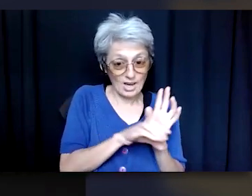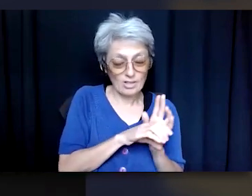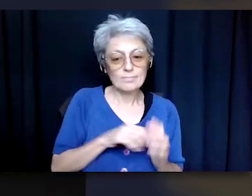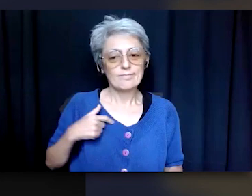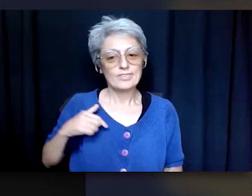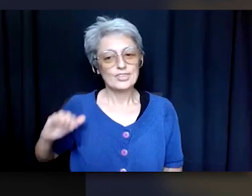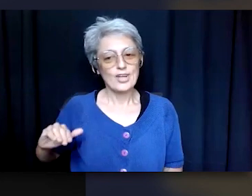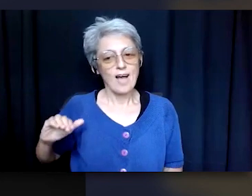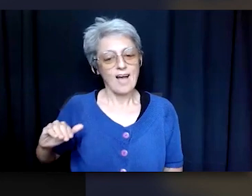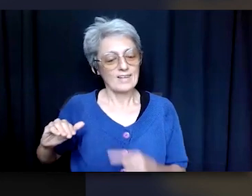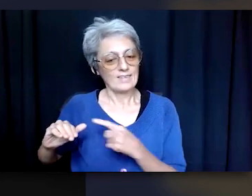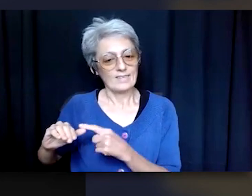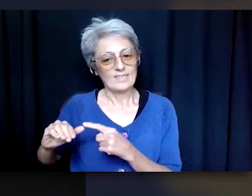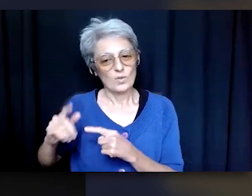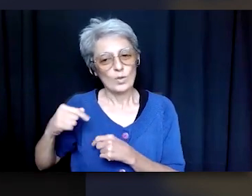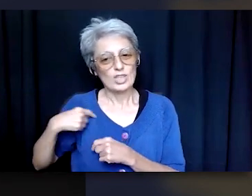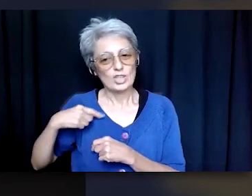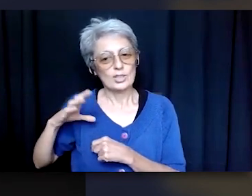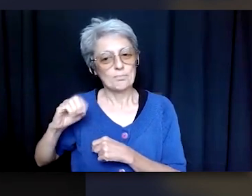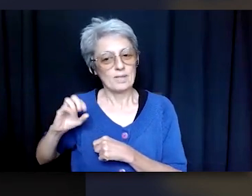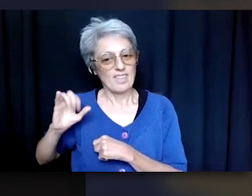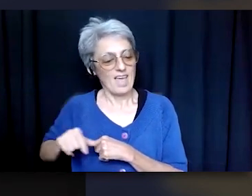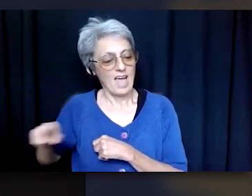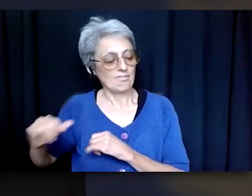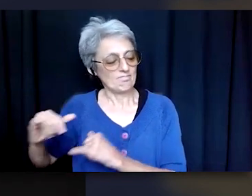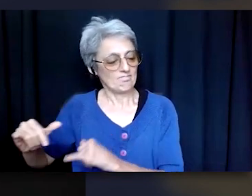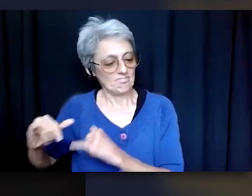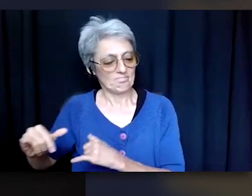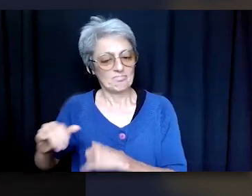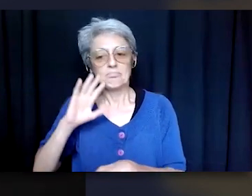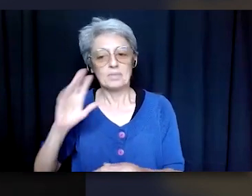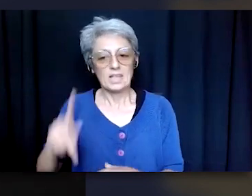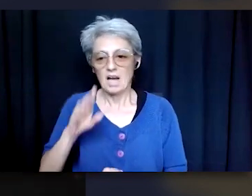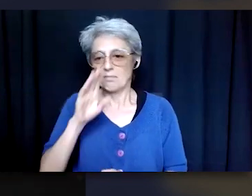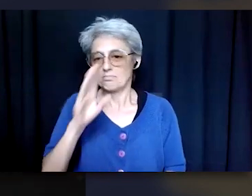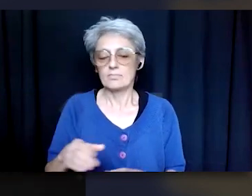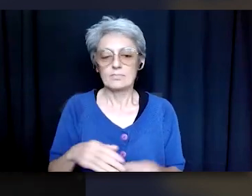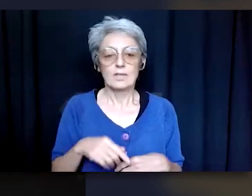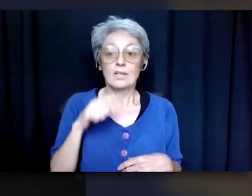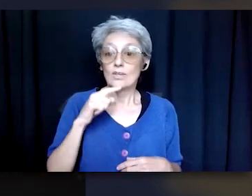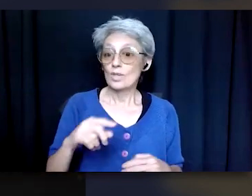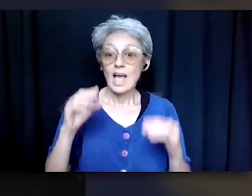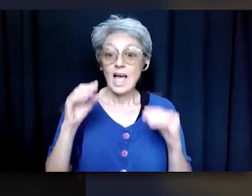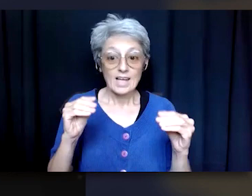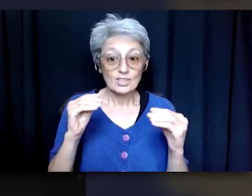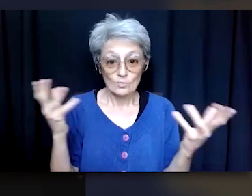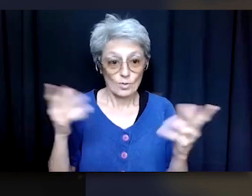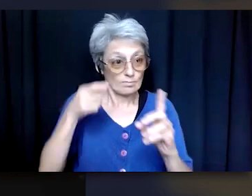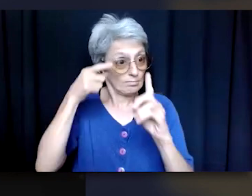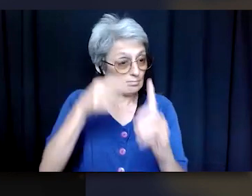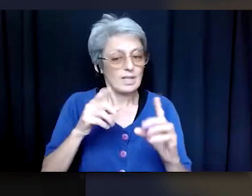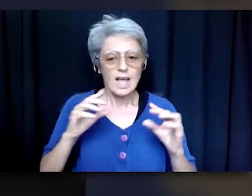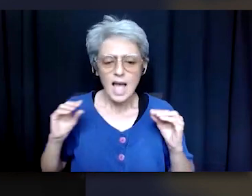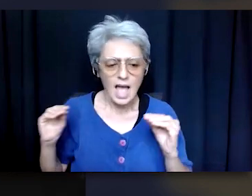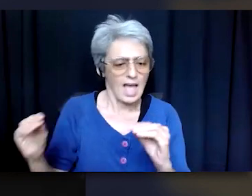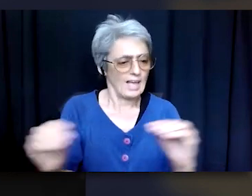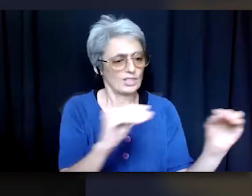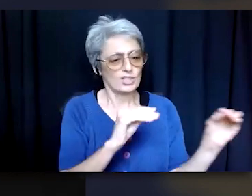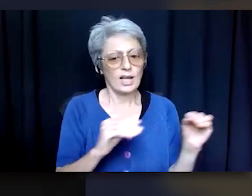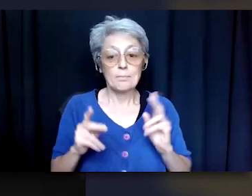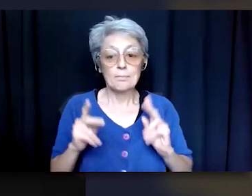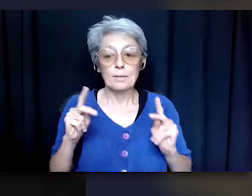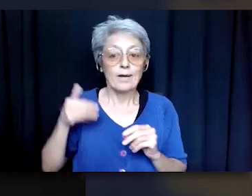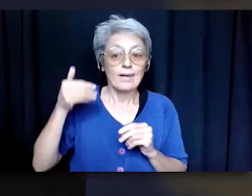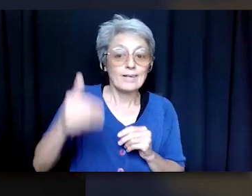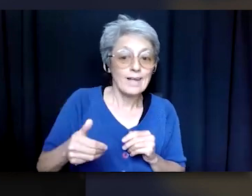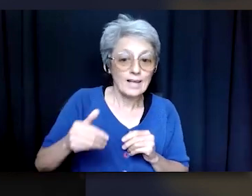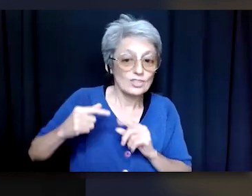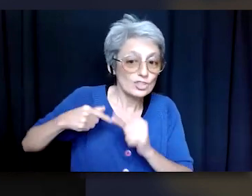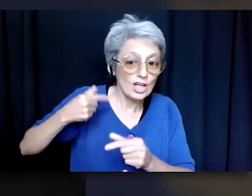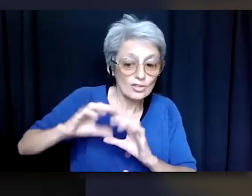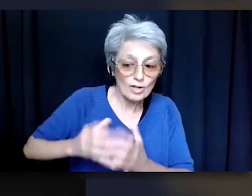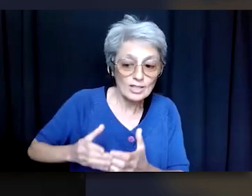that maybe remember this is actually about educating next generations. But to do so,